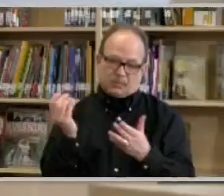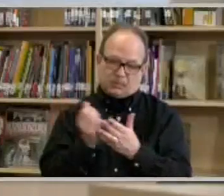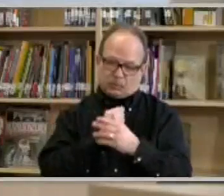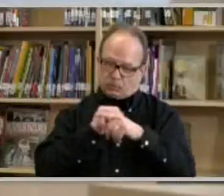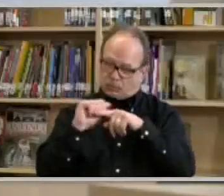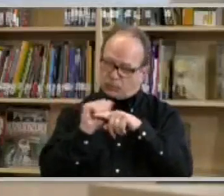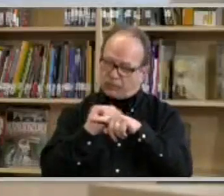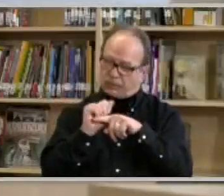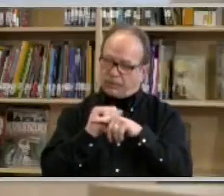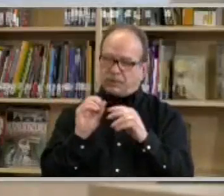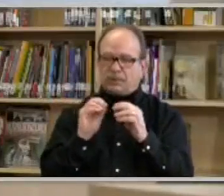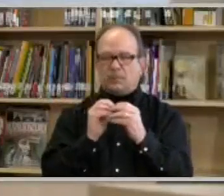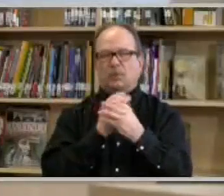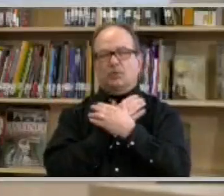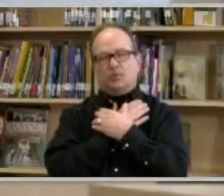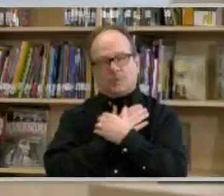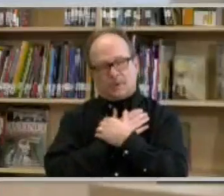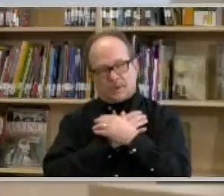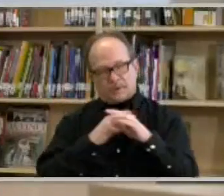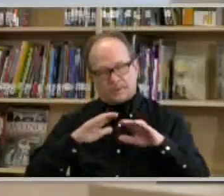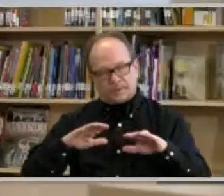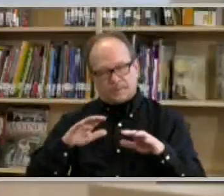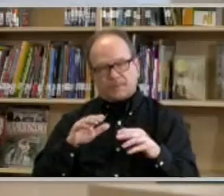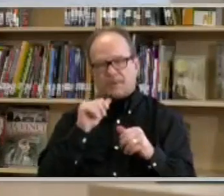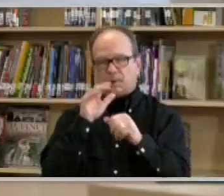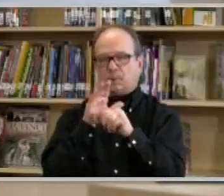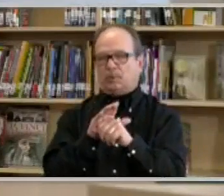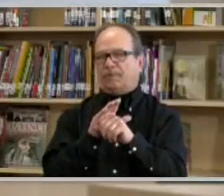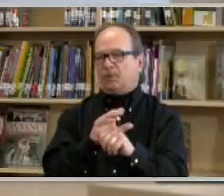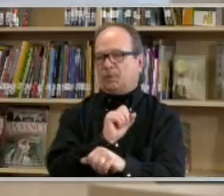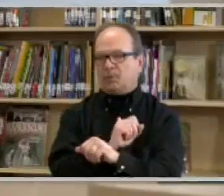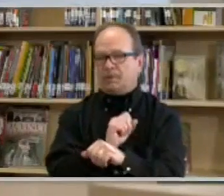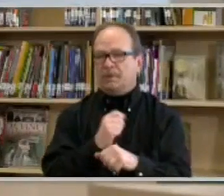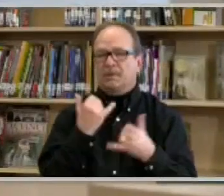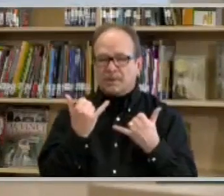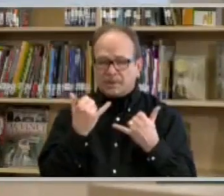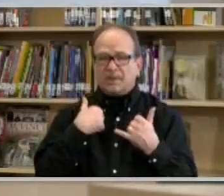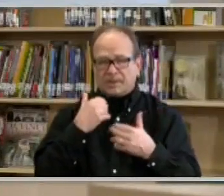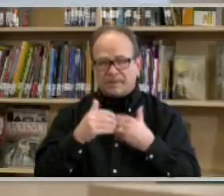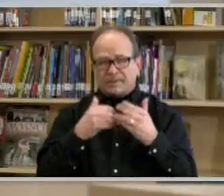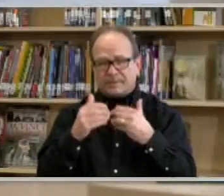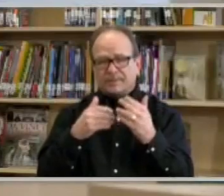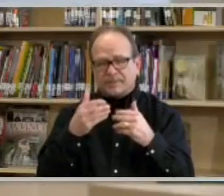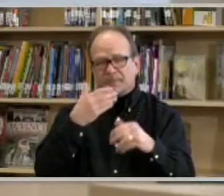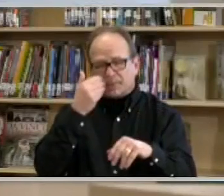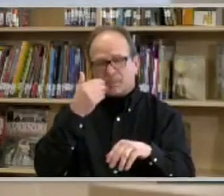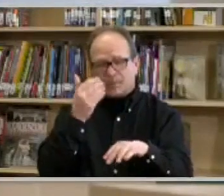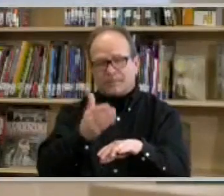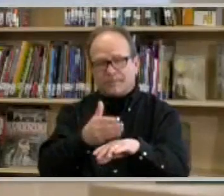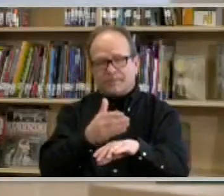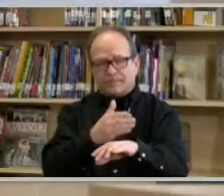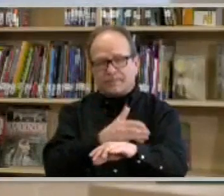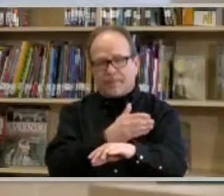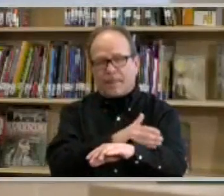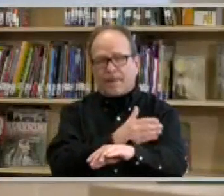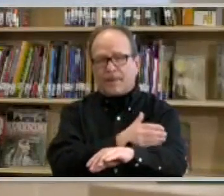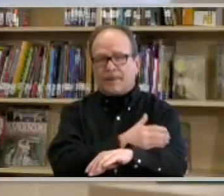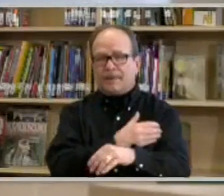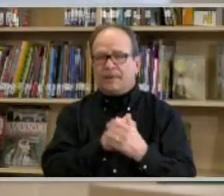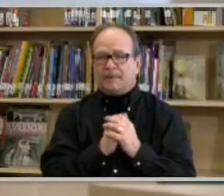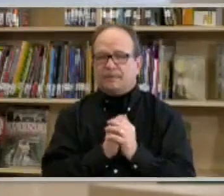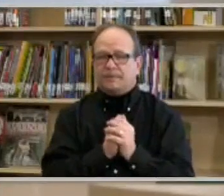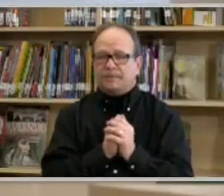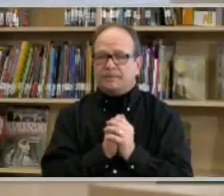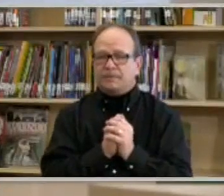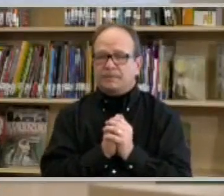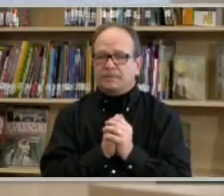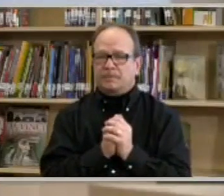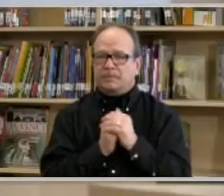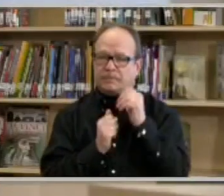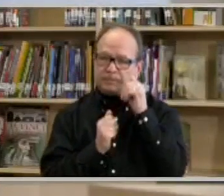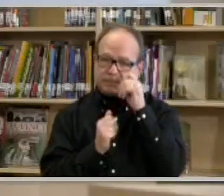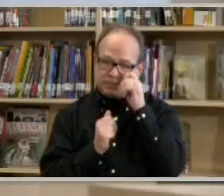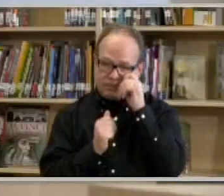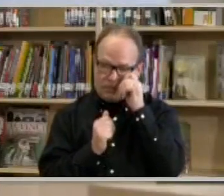THEIR DAY FOR TRAINING AND REST.